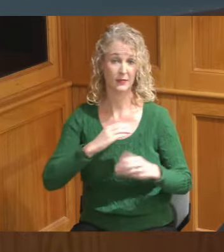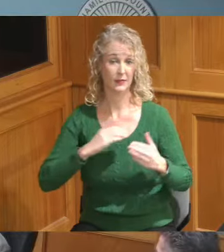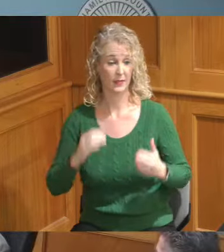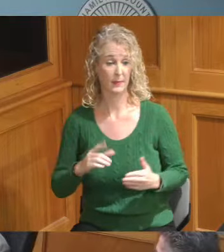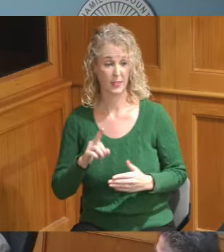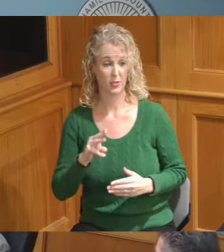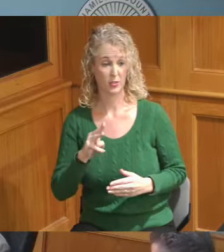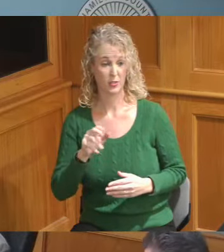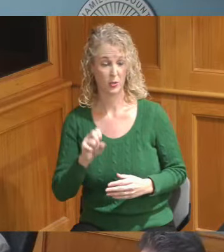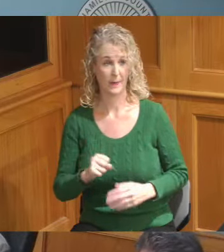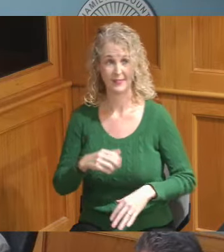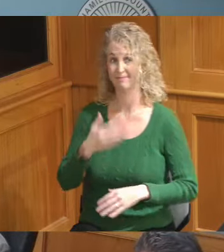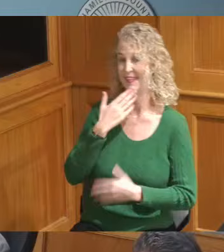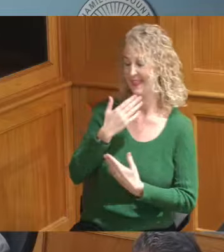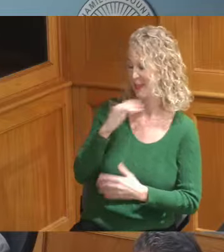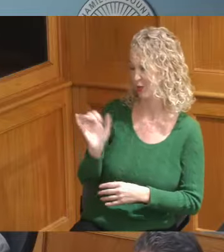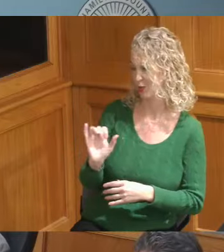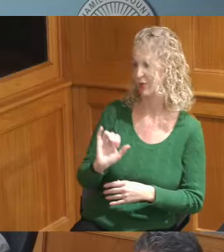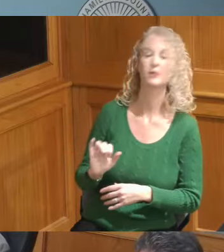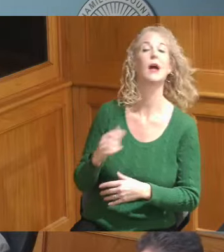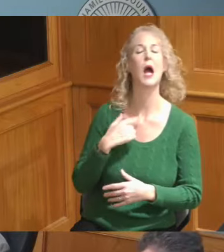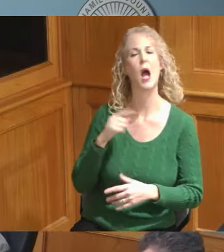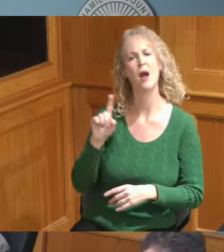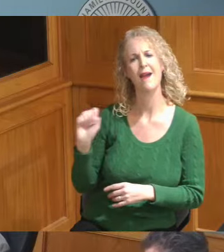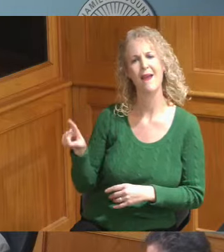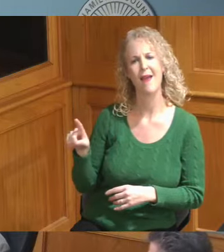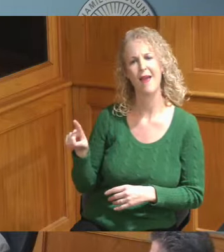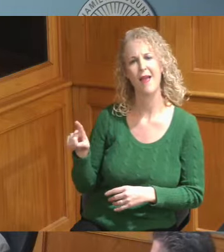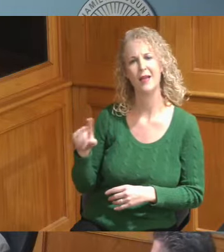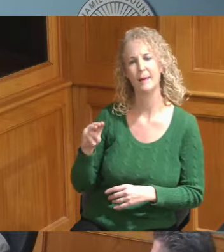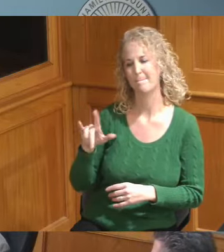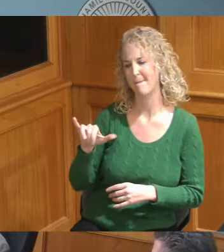thank you also for bringing that up. And I was going to ask what the mileage was and you already